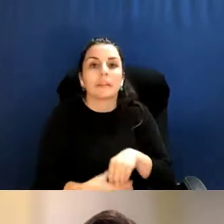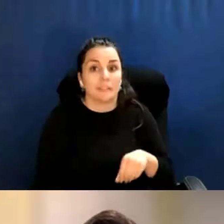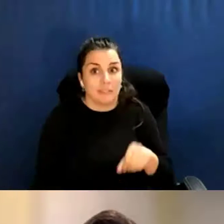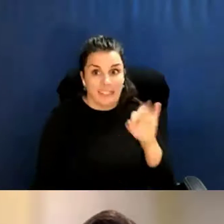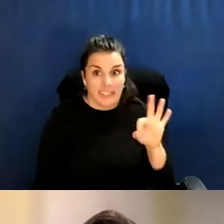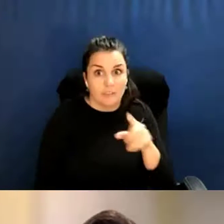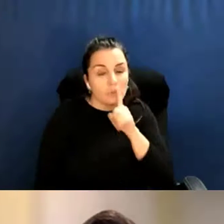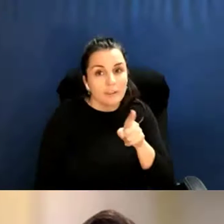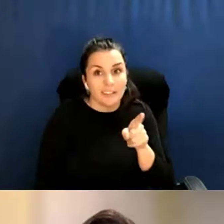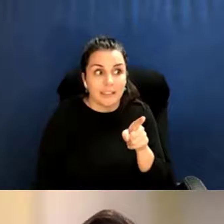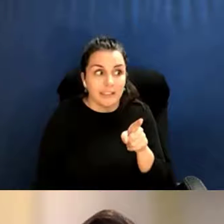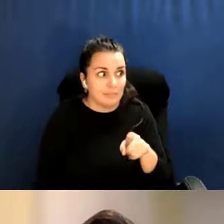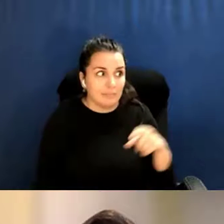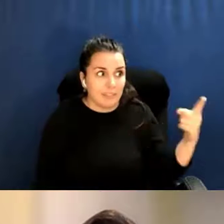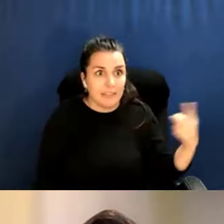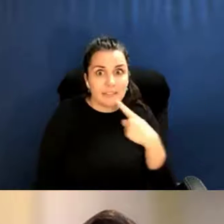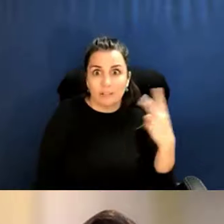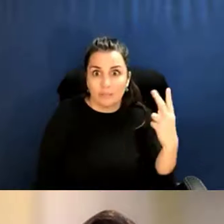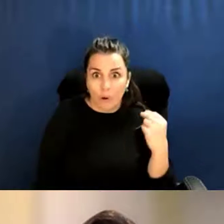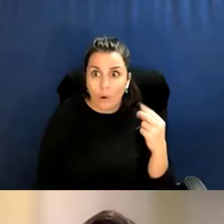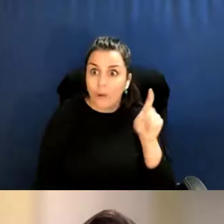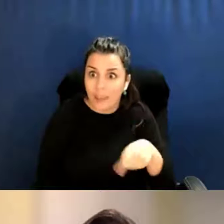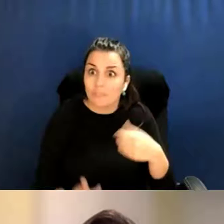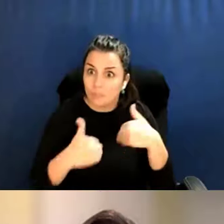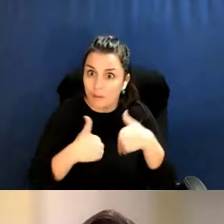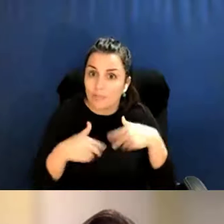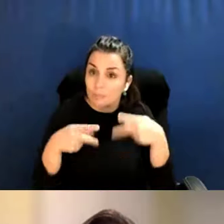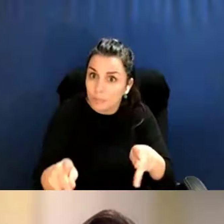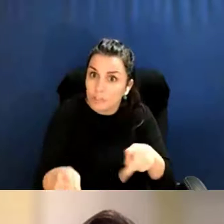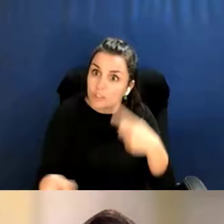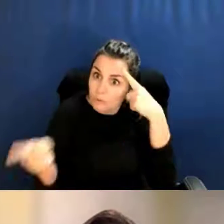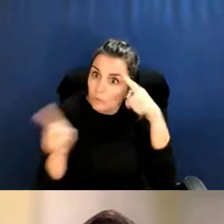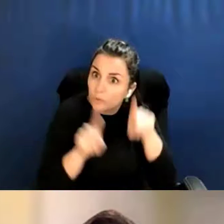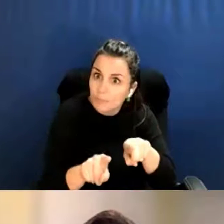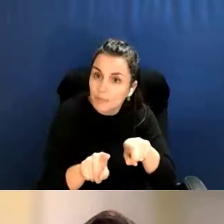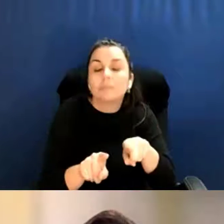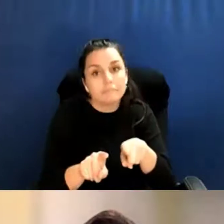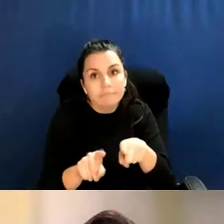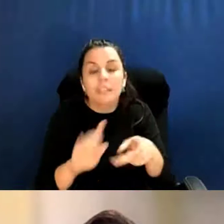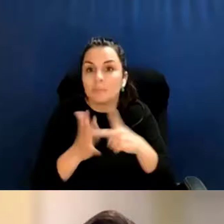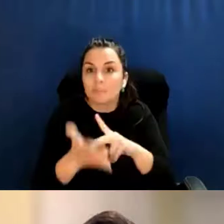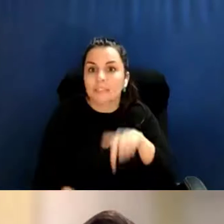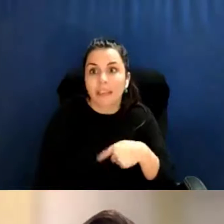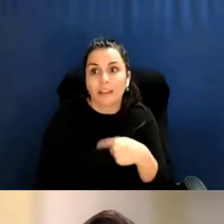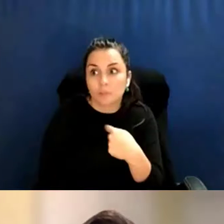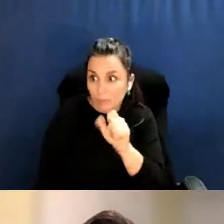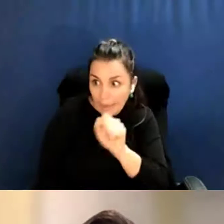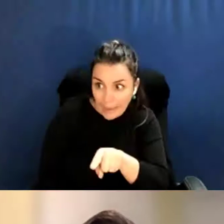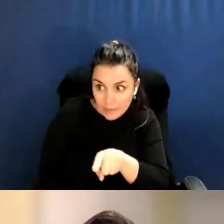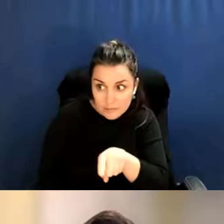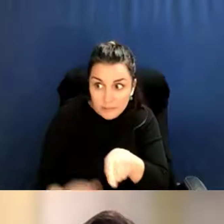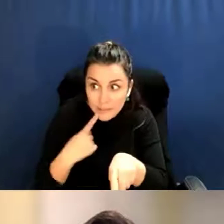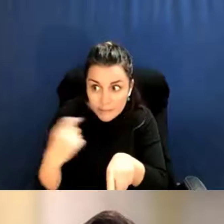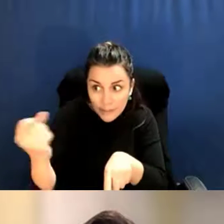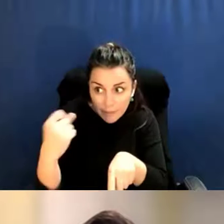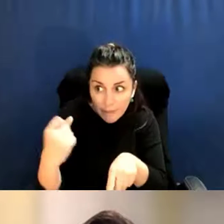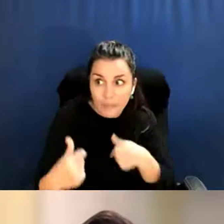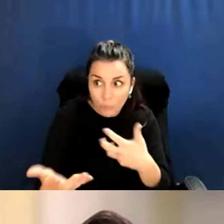and by that, you actually need an affirmative response. Of course for very young children,